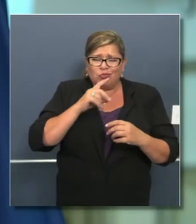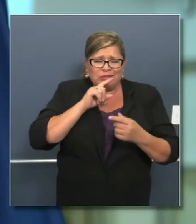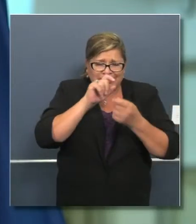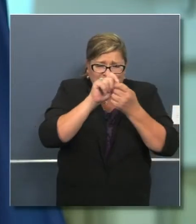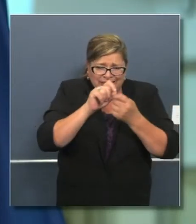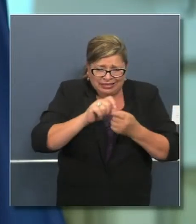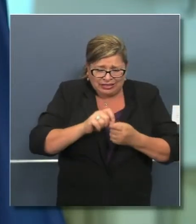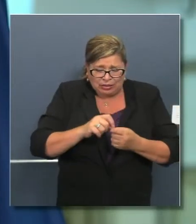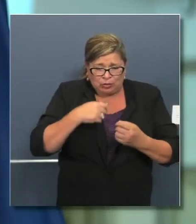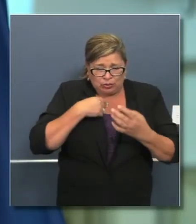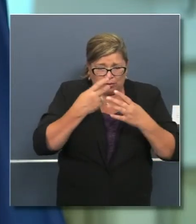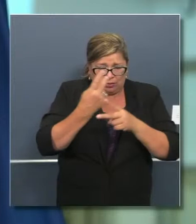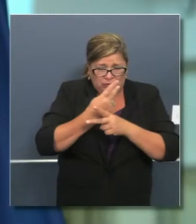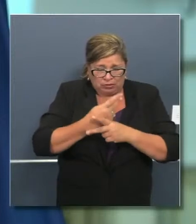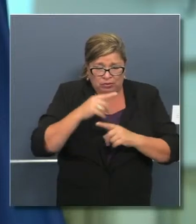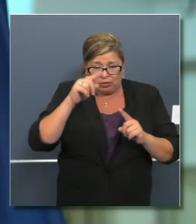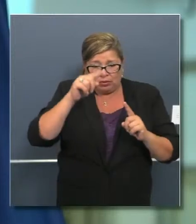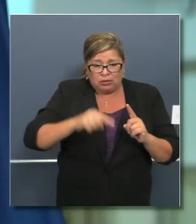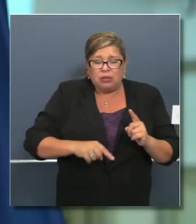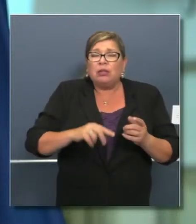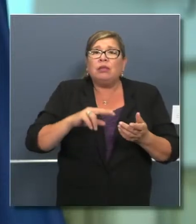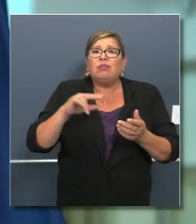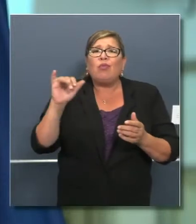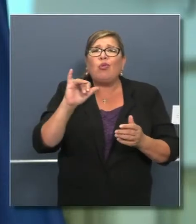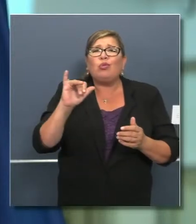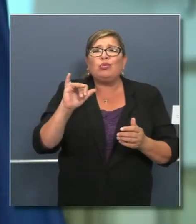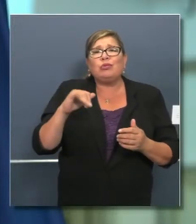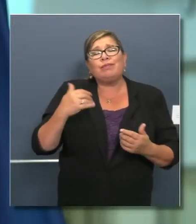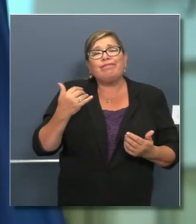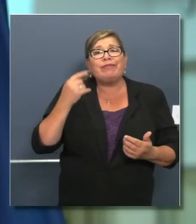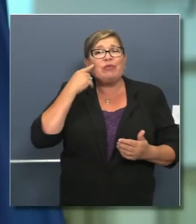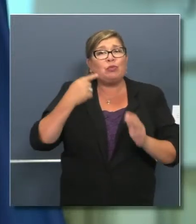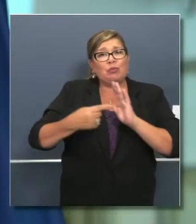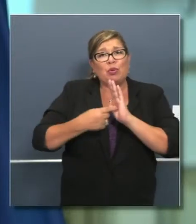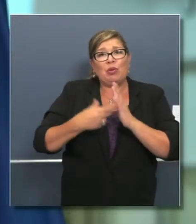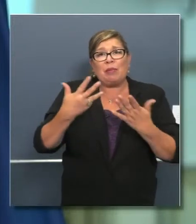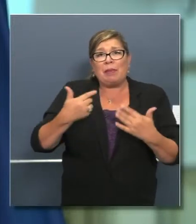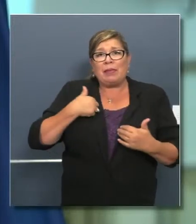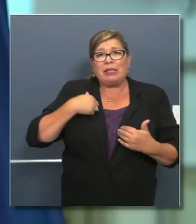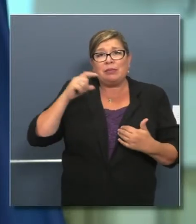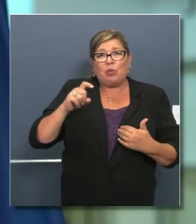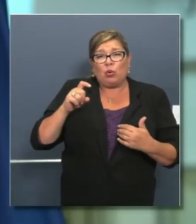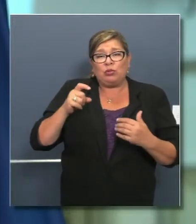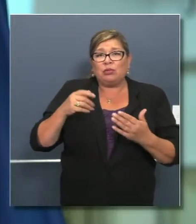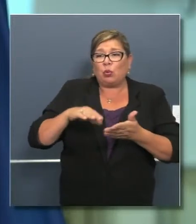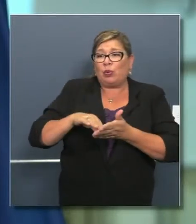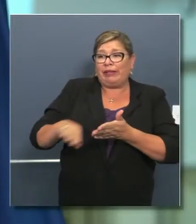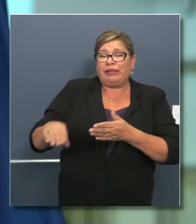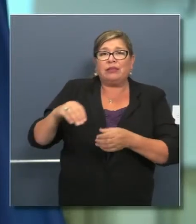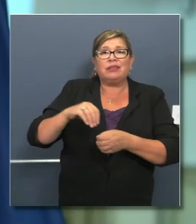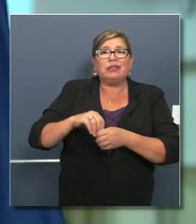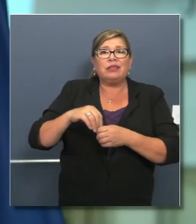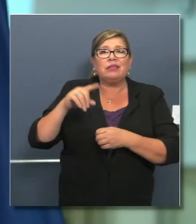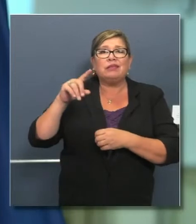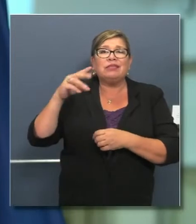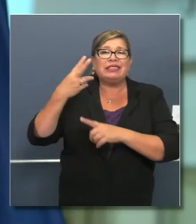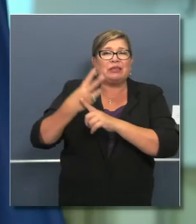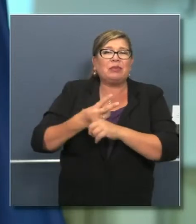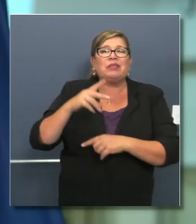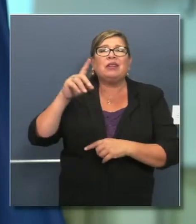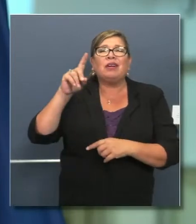days of already being released that meta criteria of being non sex offender we called non non non